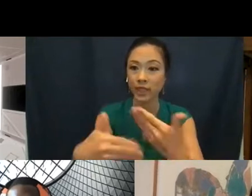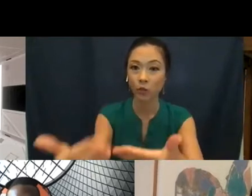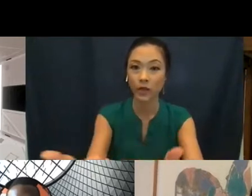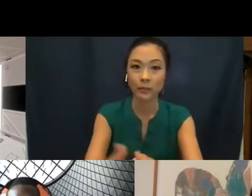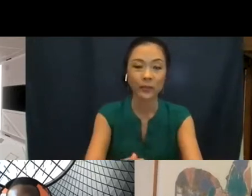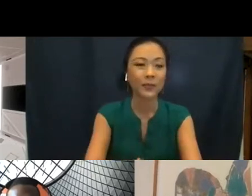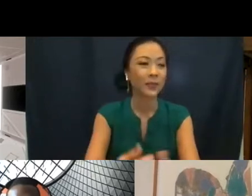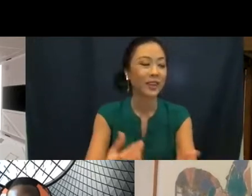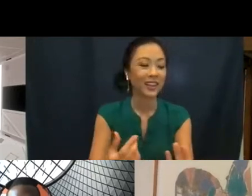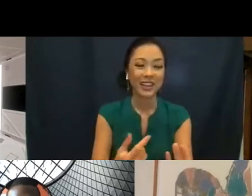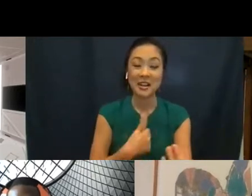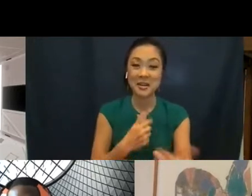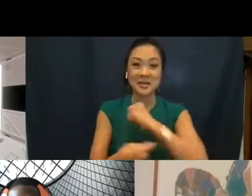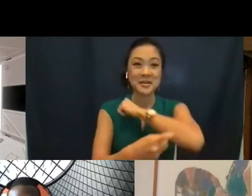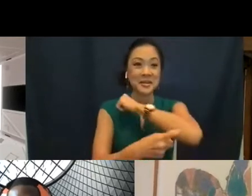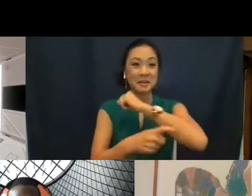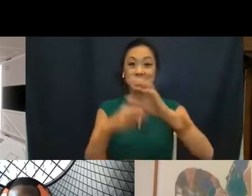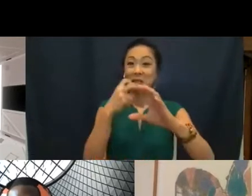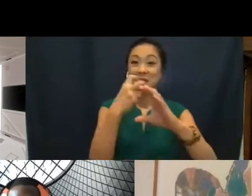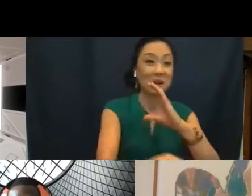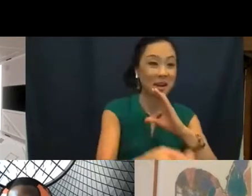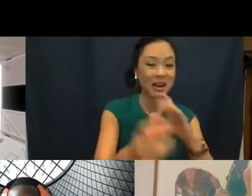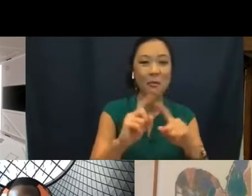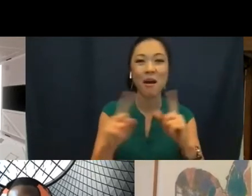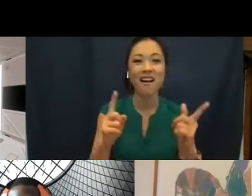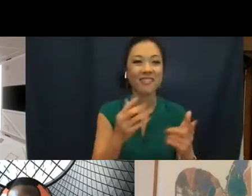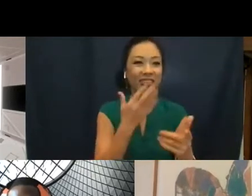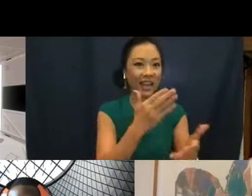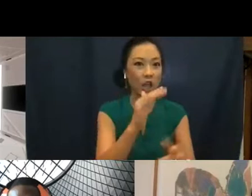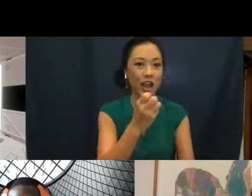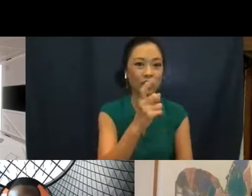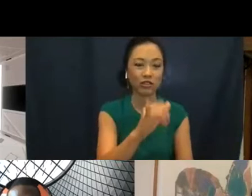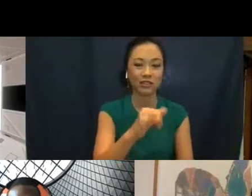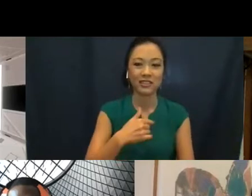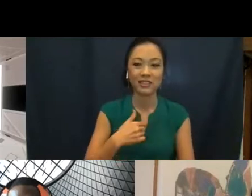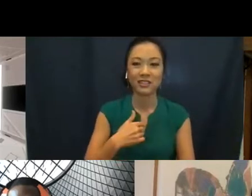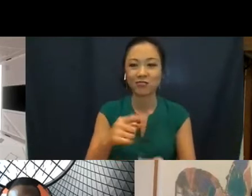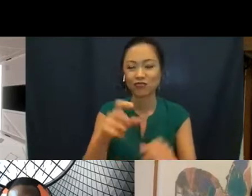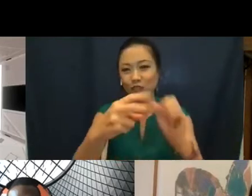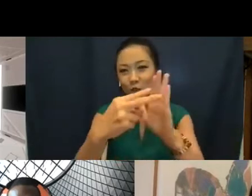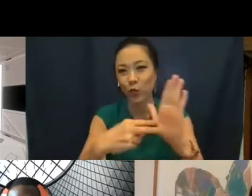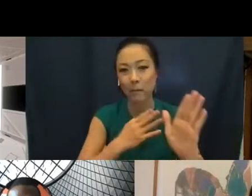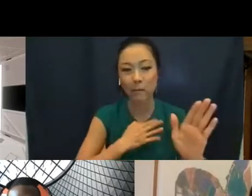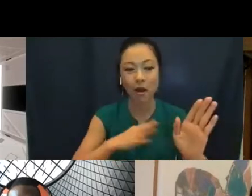right in, but I will say I'm an associate professor, you can read it in the bio, at